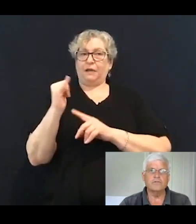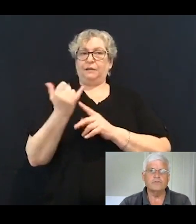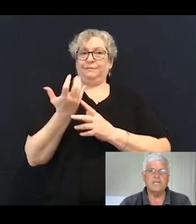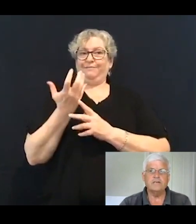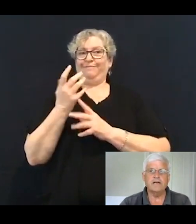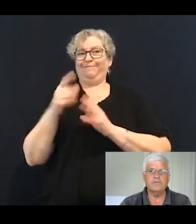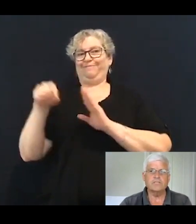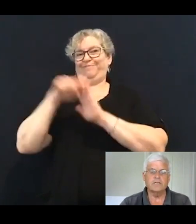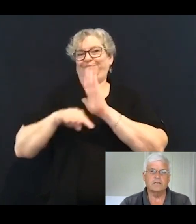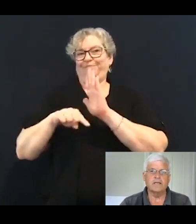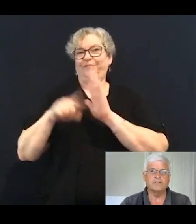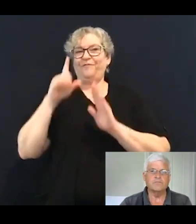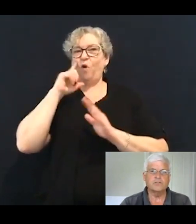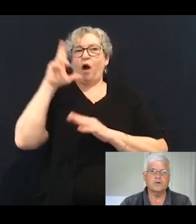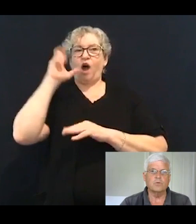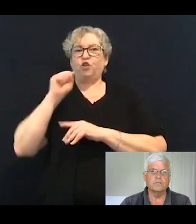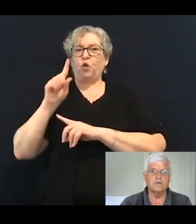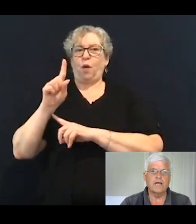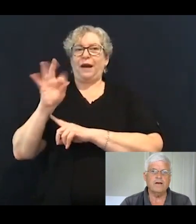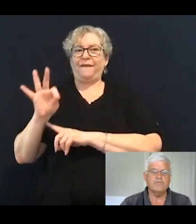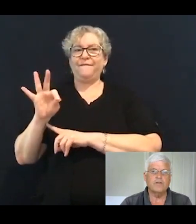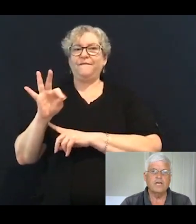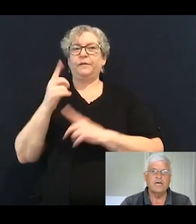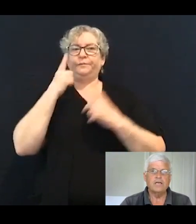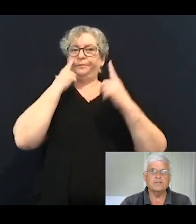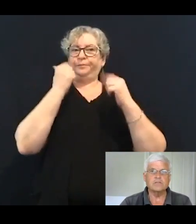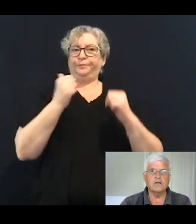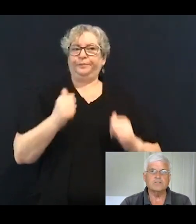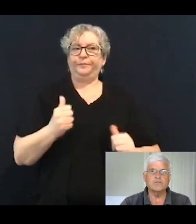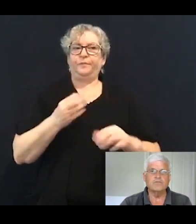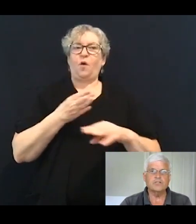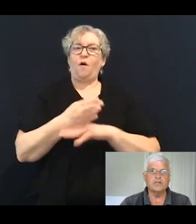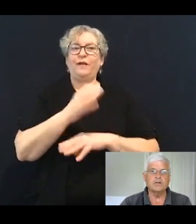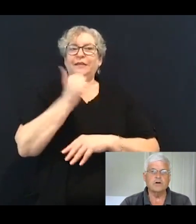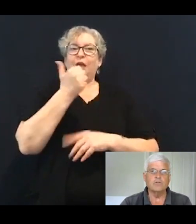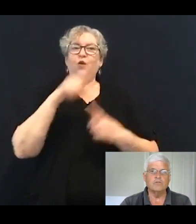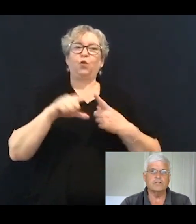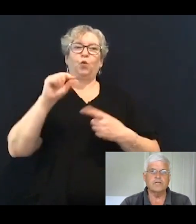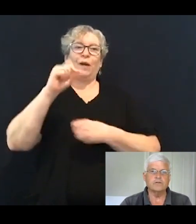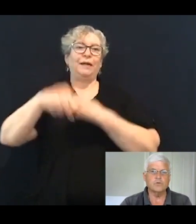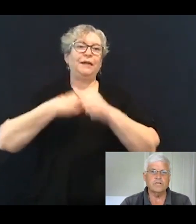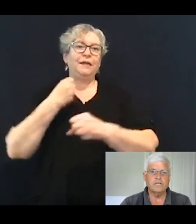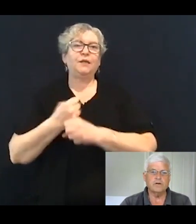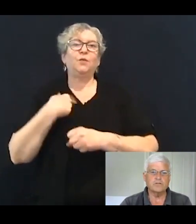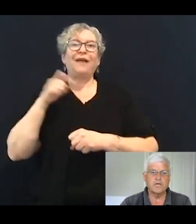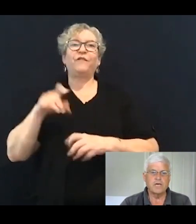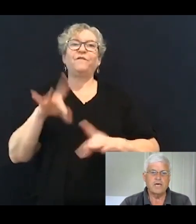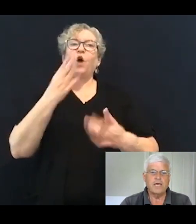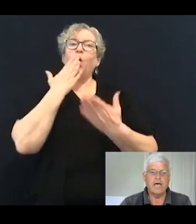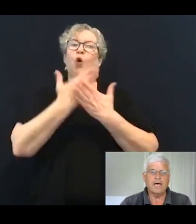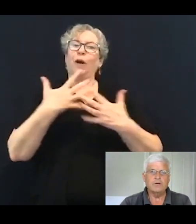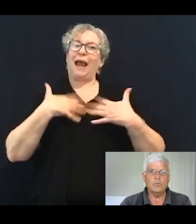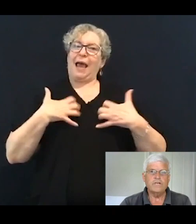that is of Usher 1F is the loss of vision over 10 or 20 years. And we need to find a good animal